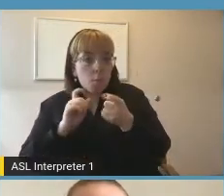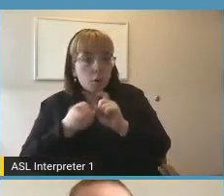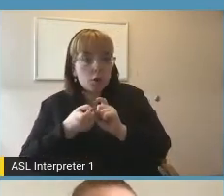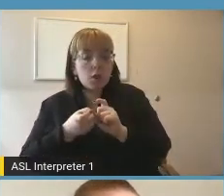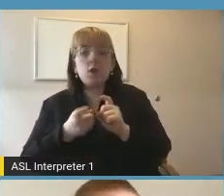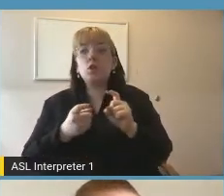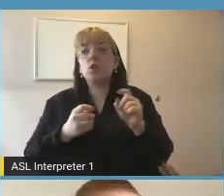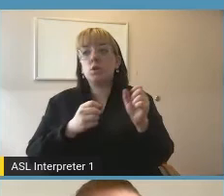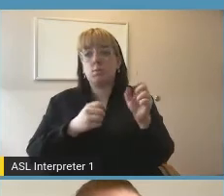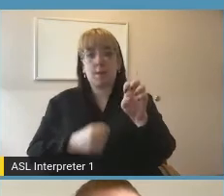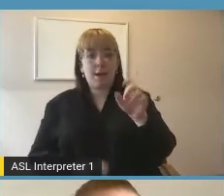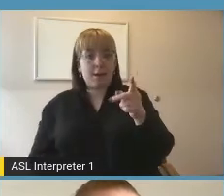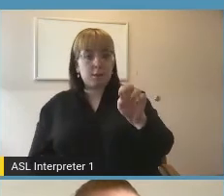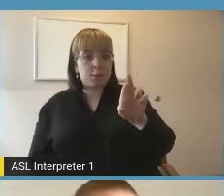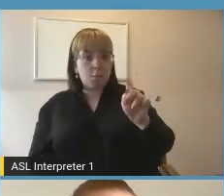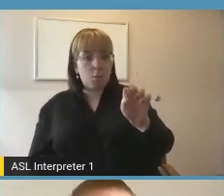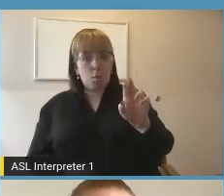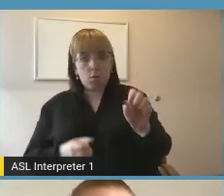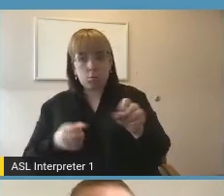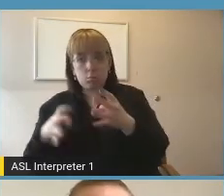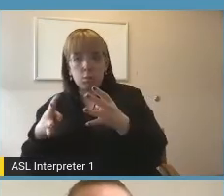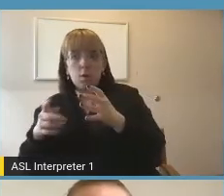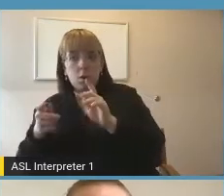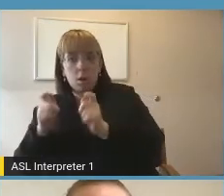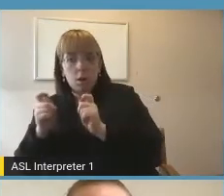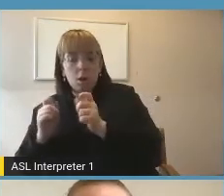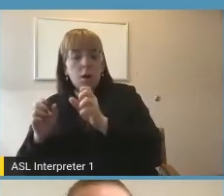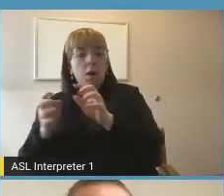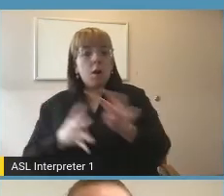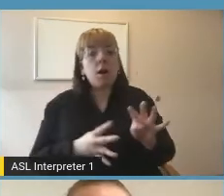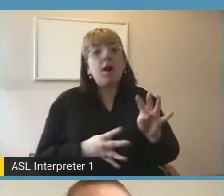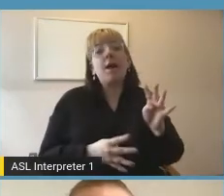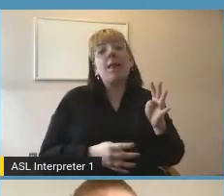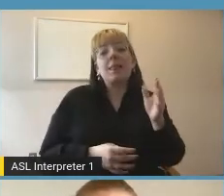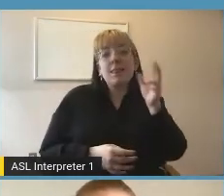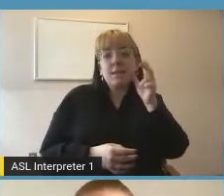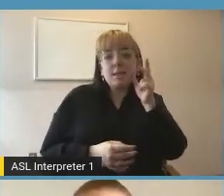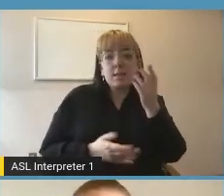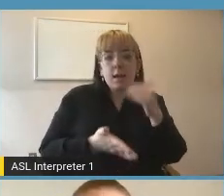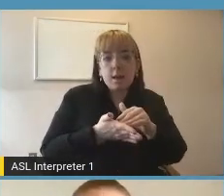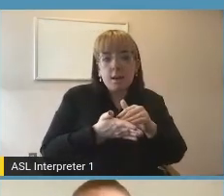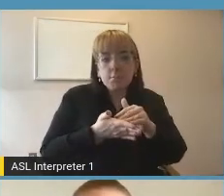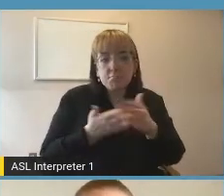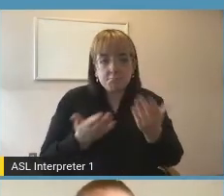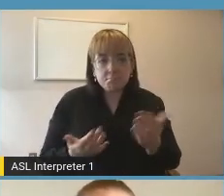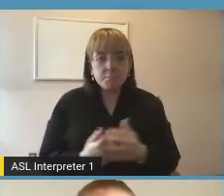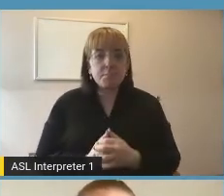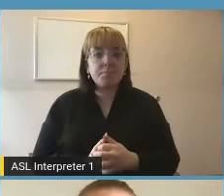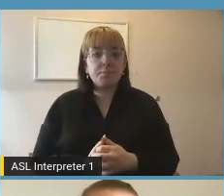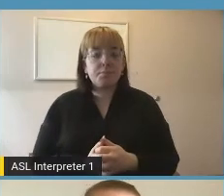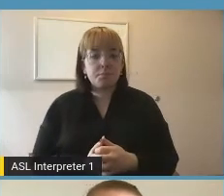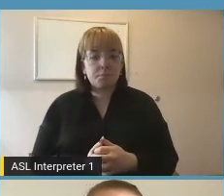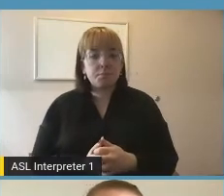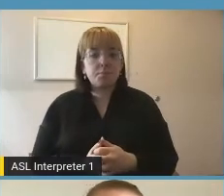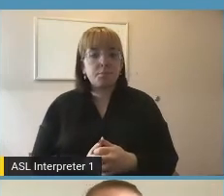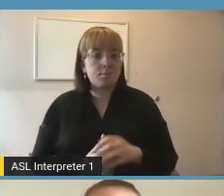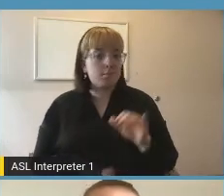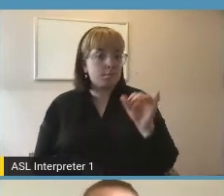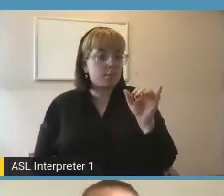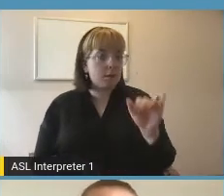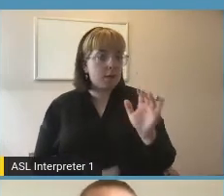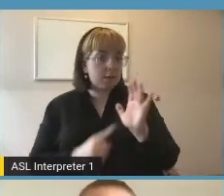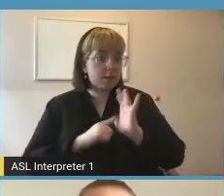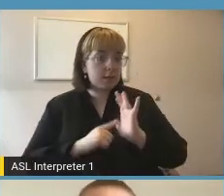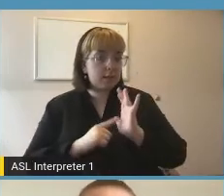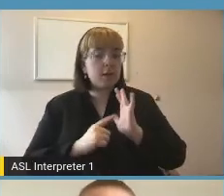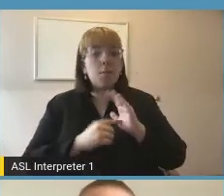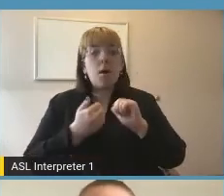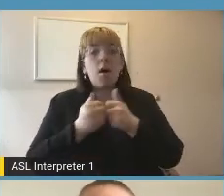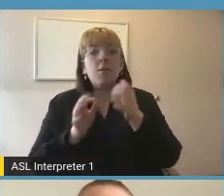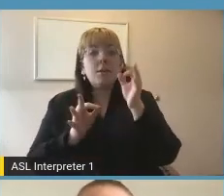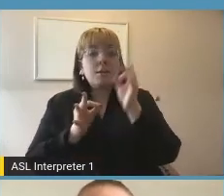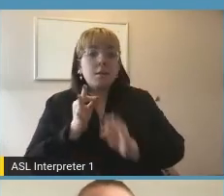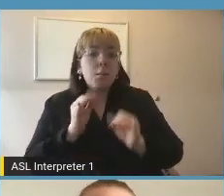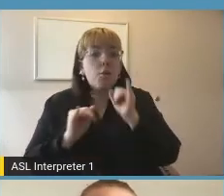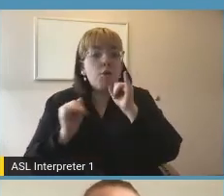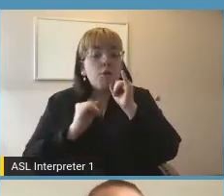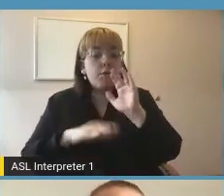And that is just an example of how a simple interview would be set up in Hindenburg. So